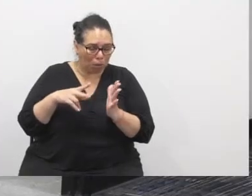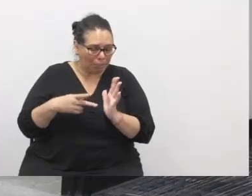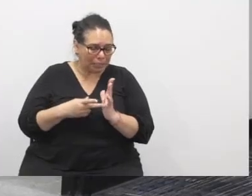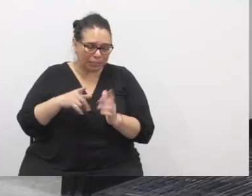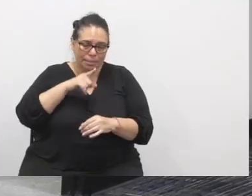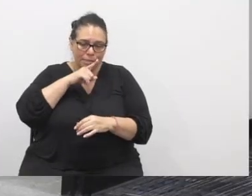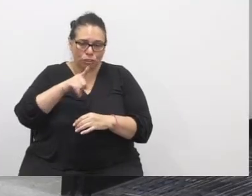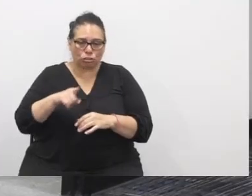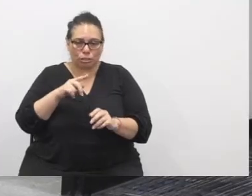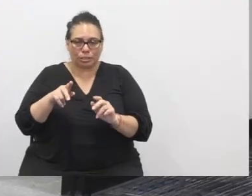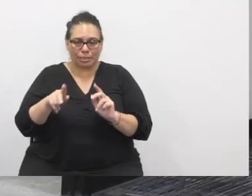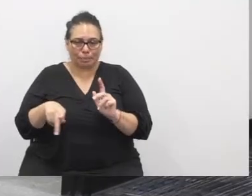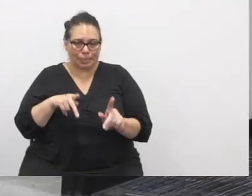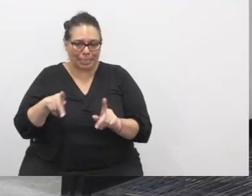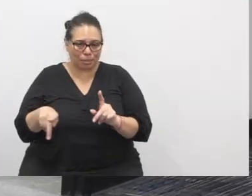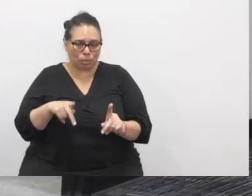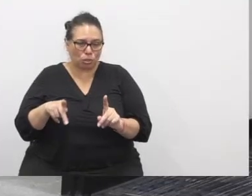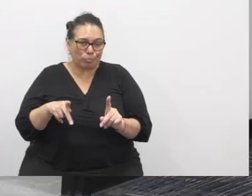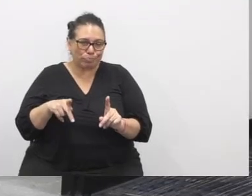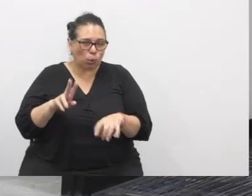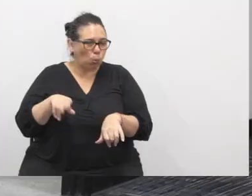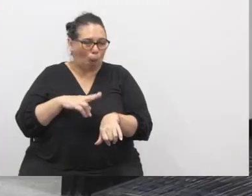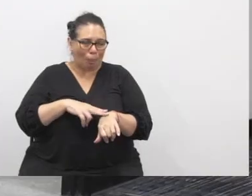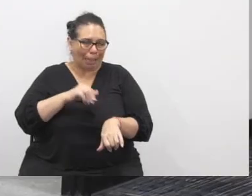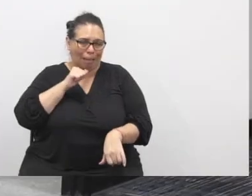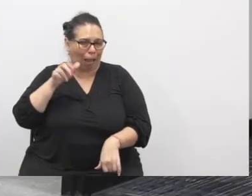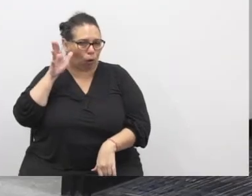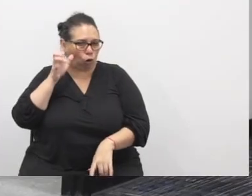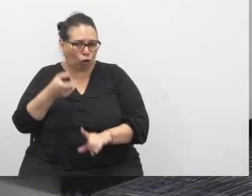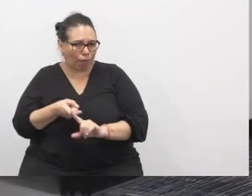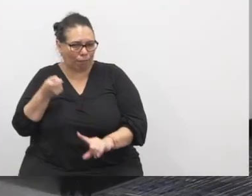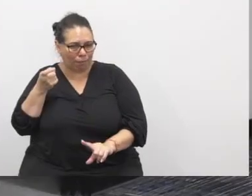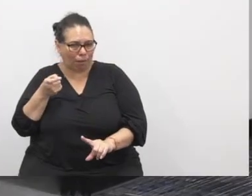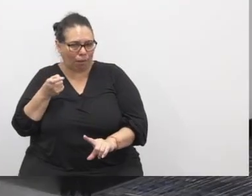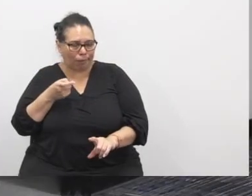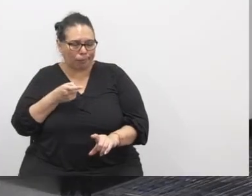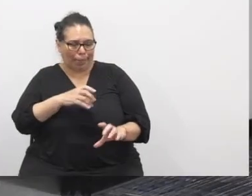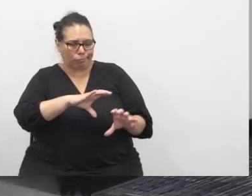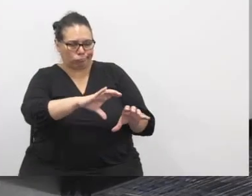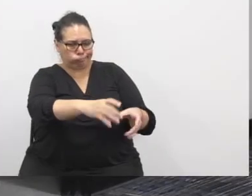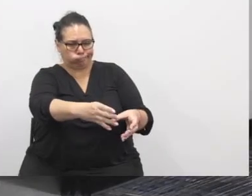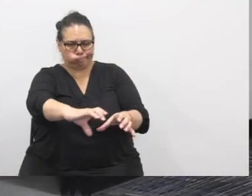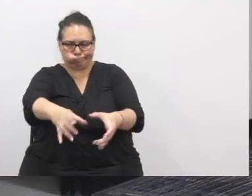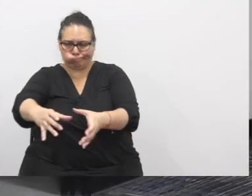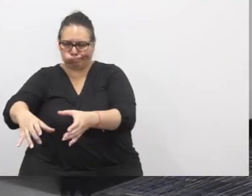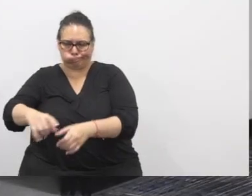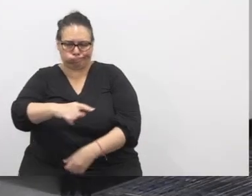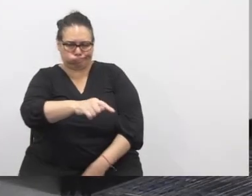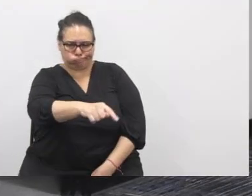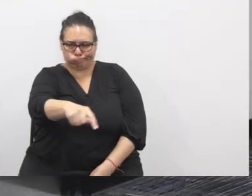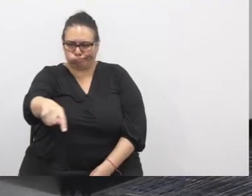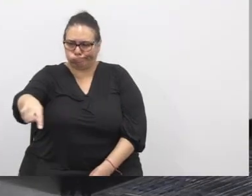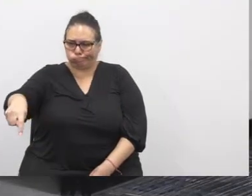the people that aren't really heard of, like the groups that aren't really uplifted